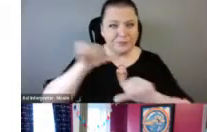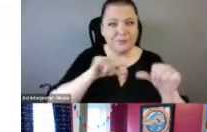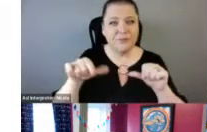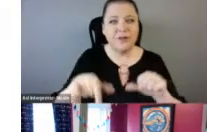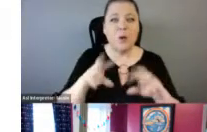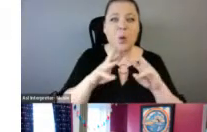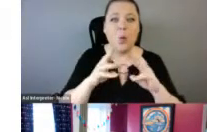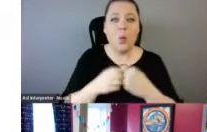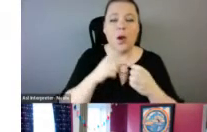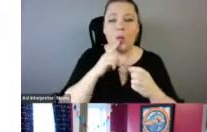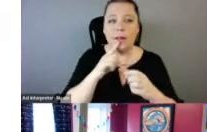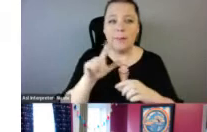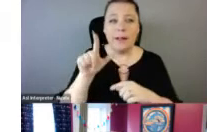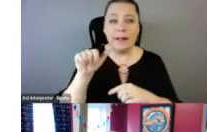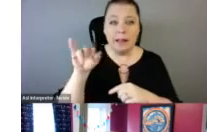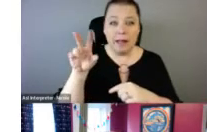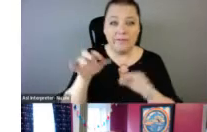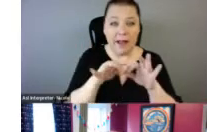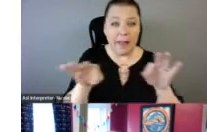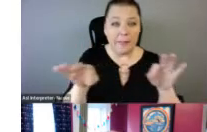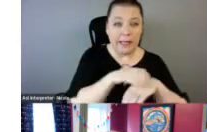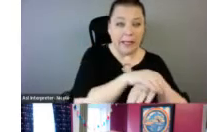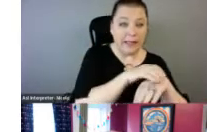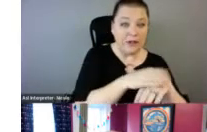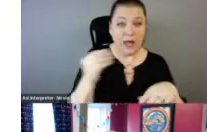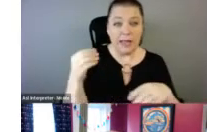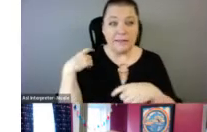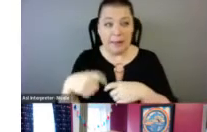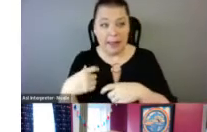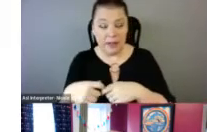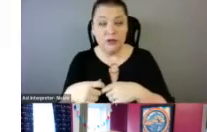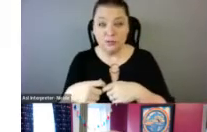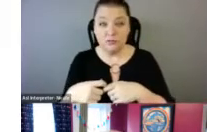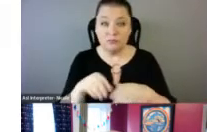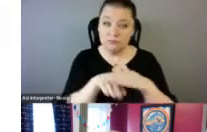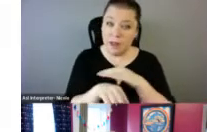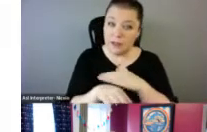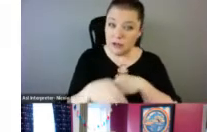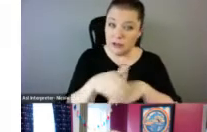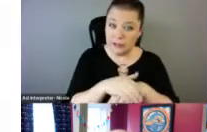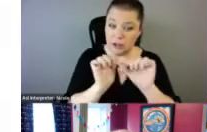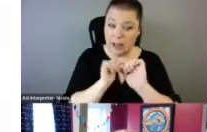in English and in Spanish. To access the English captions, just hover down to the bottom of